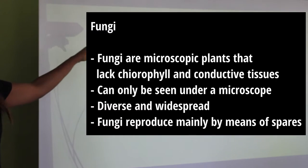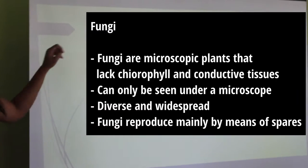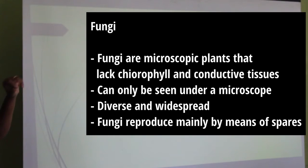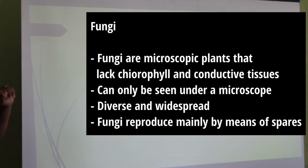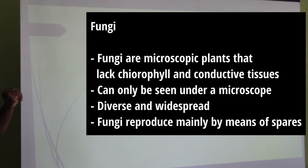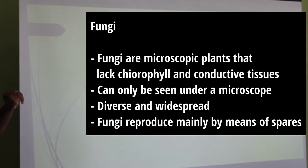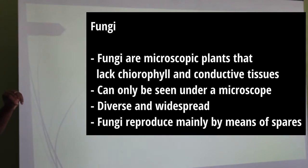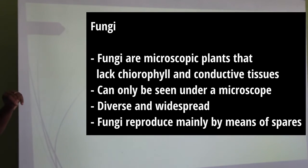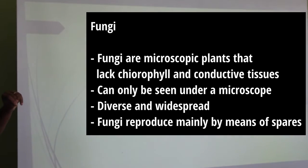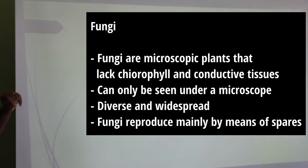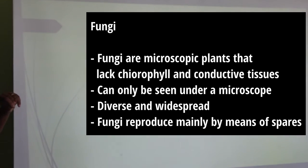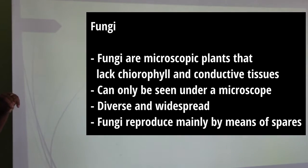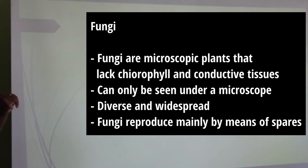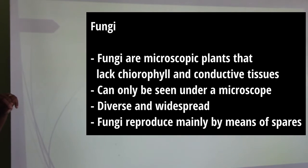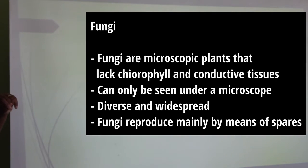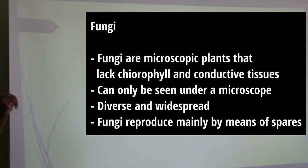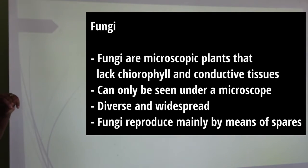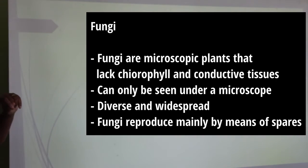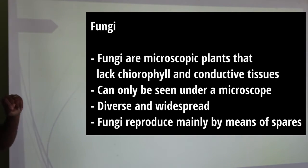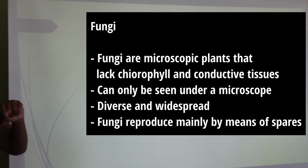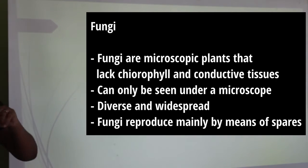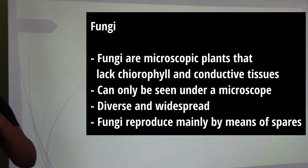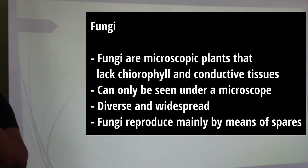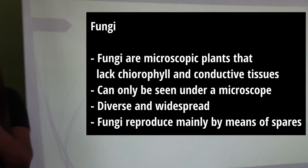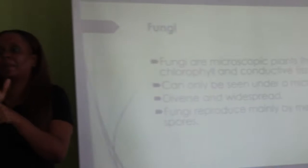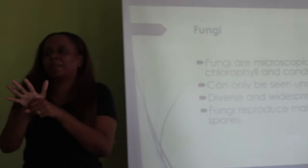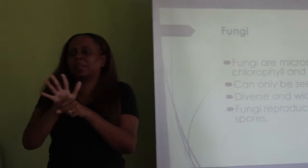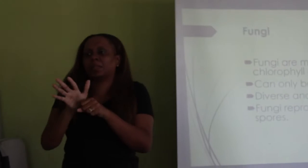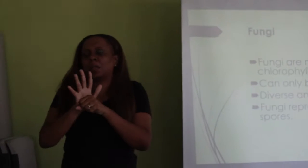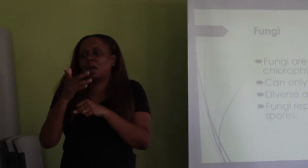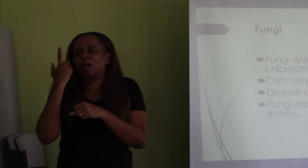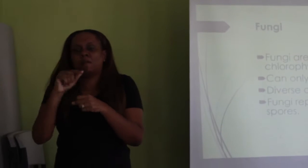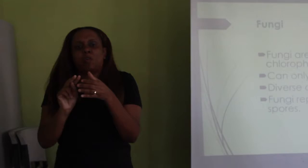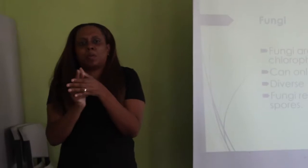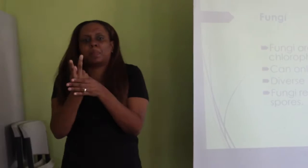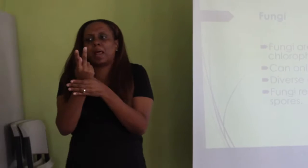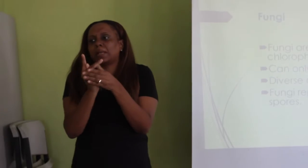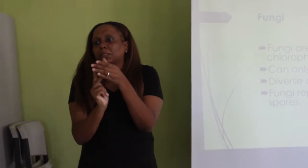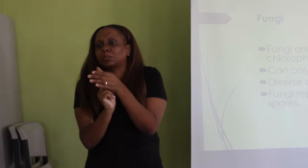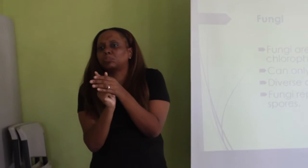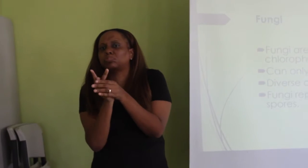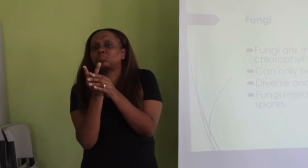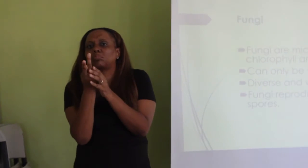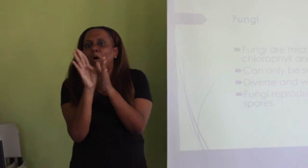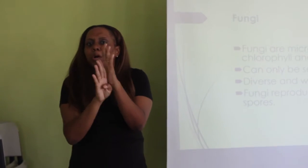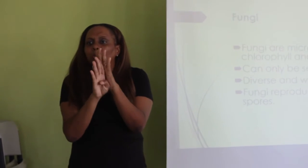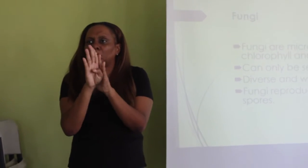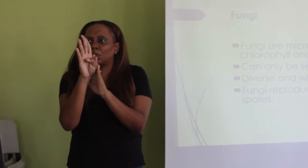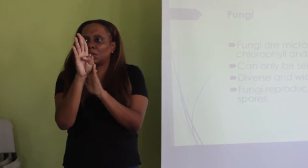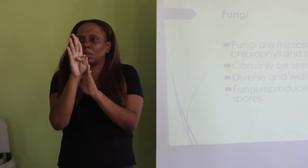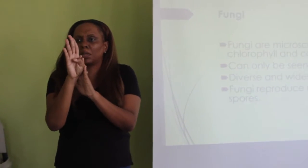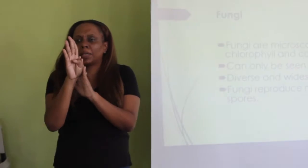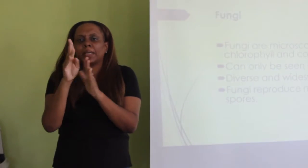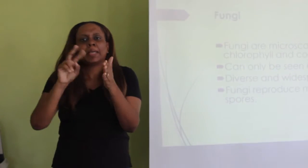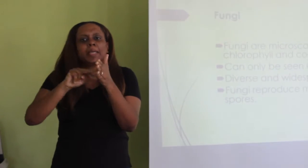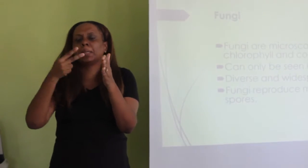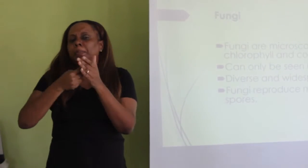that um that lacro film chlorophyll we learned before is the greenness of the plant that allows